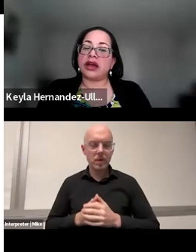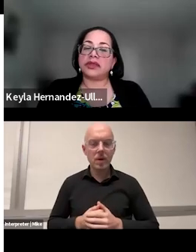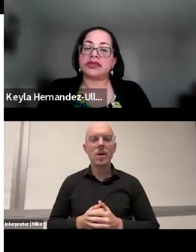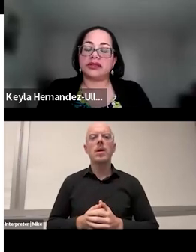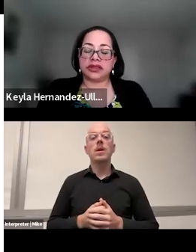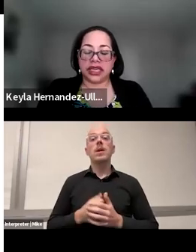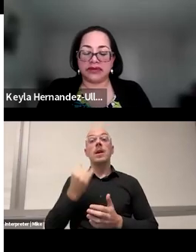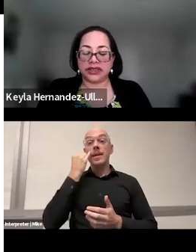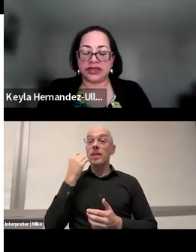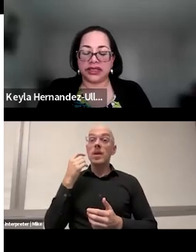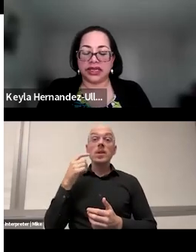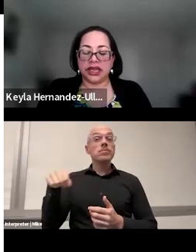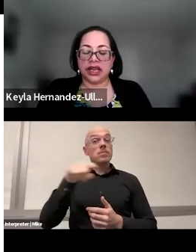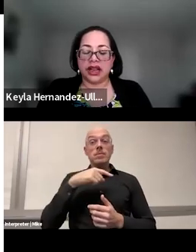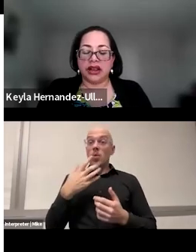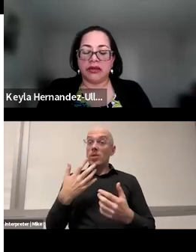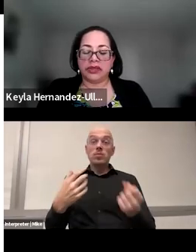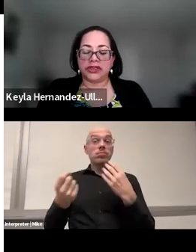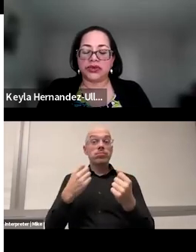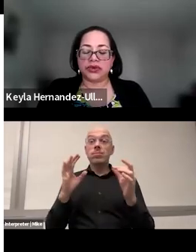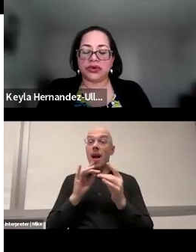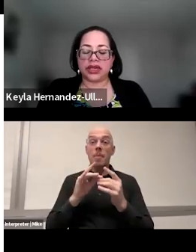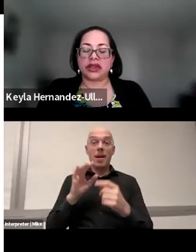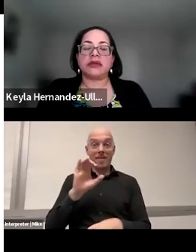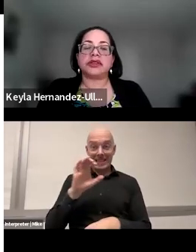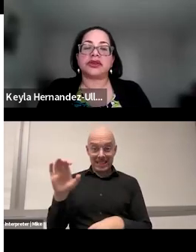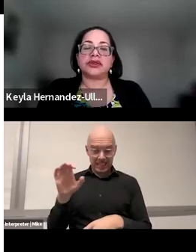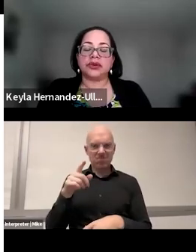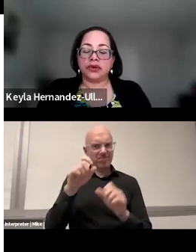Keyla Hernandez-Ulloa: People who want to comment or provide comments to the Fcc.